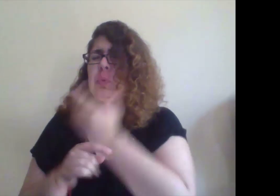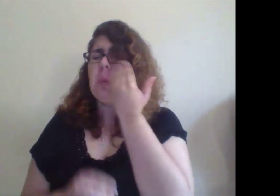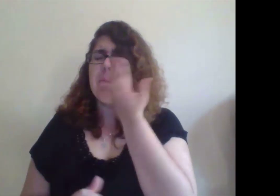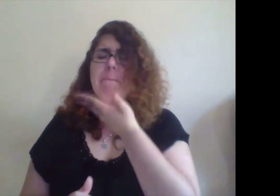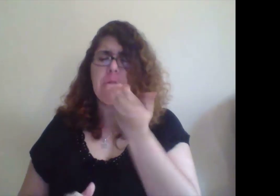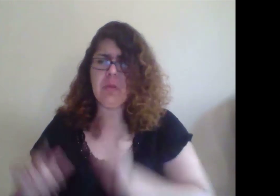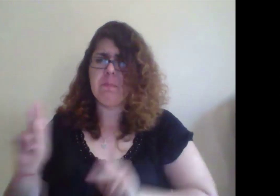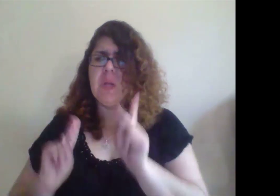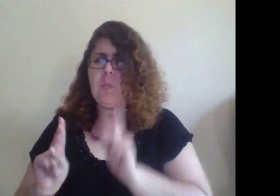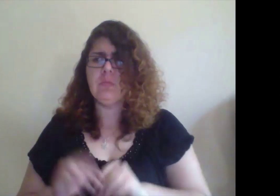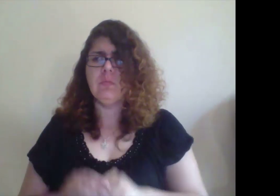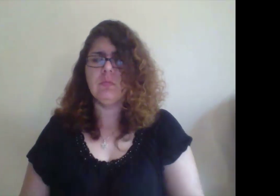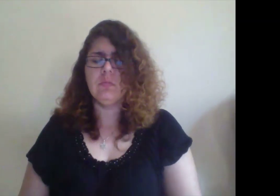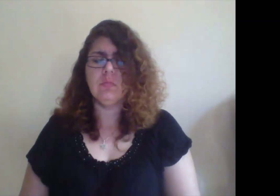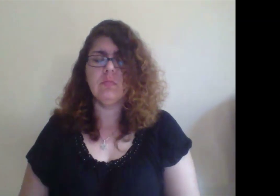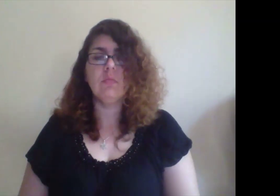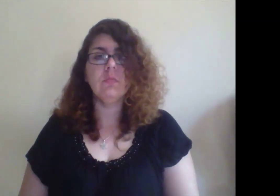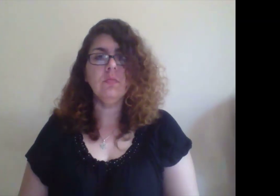and who knows her better than her sister.”